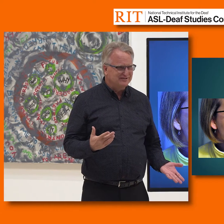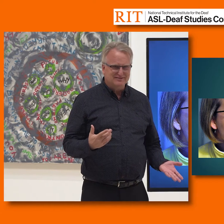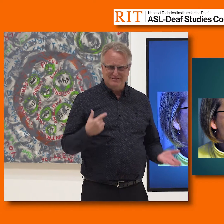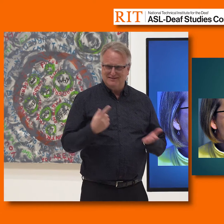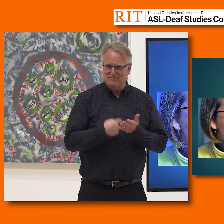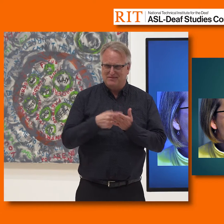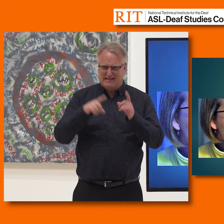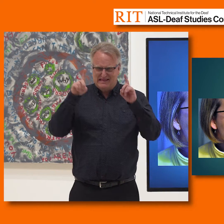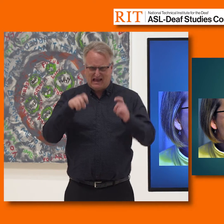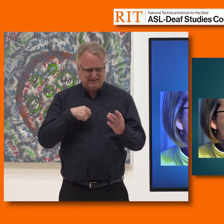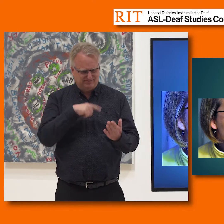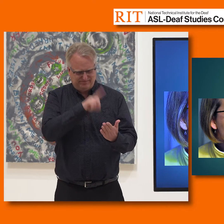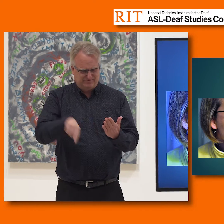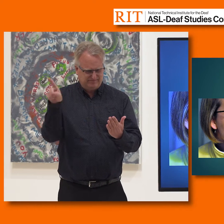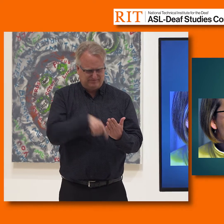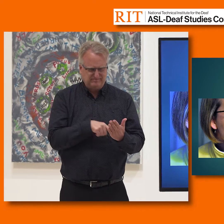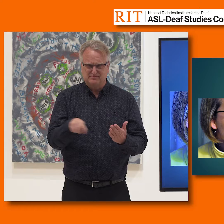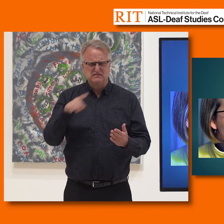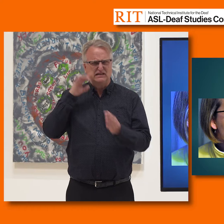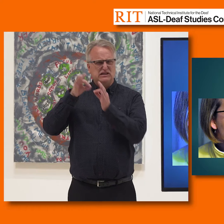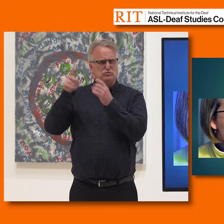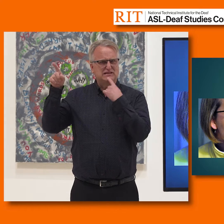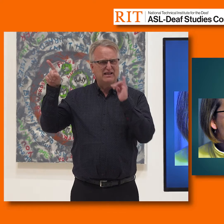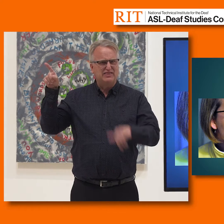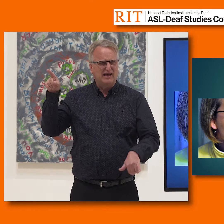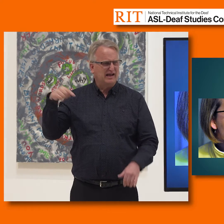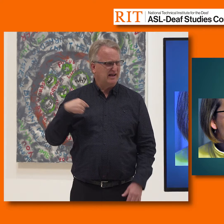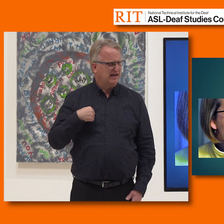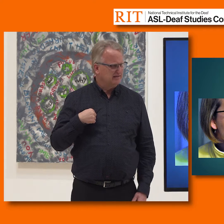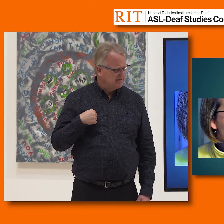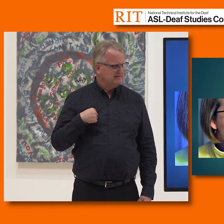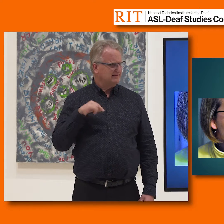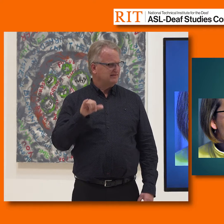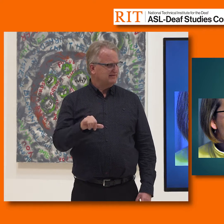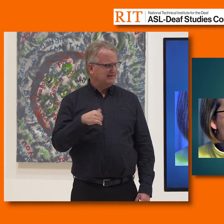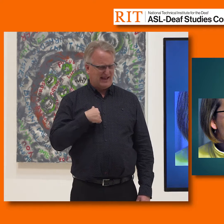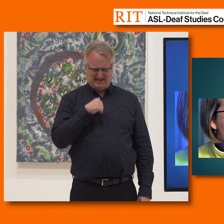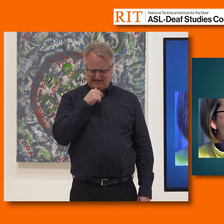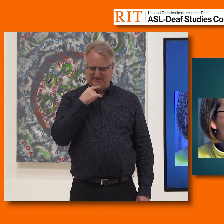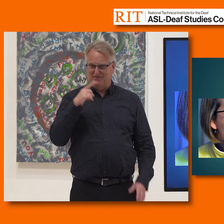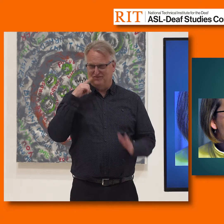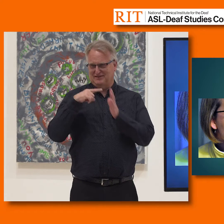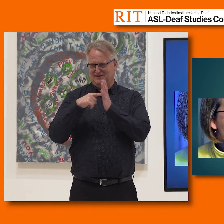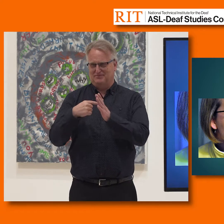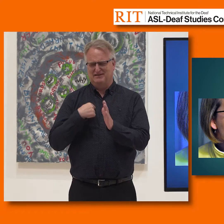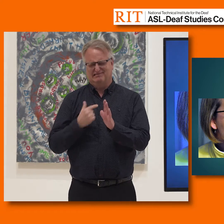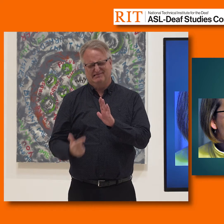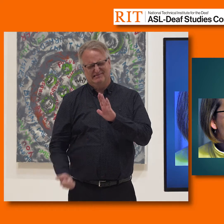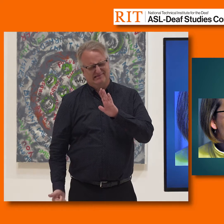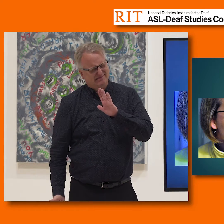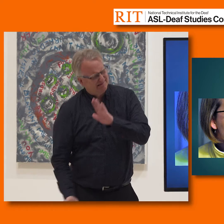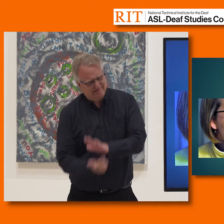presenting academic information, right? And if I'm grading material and the student's getting their information